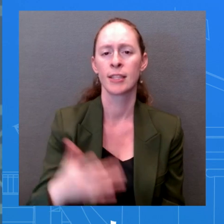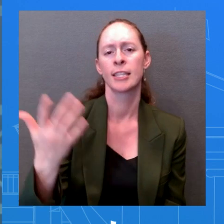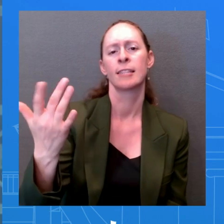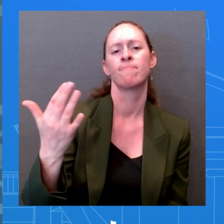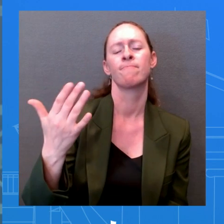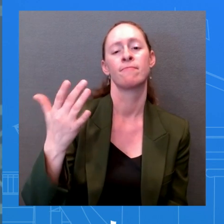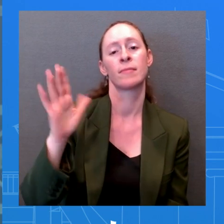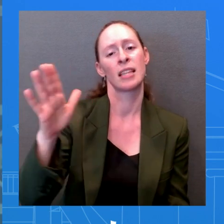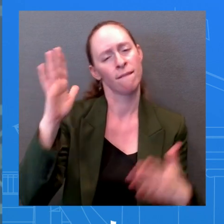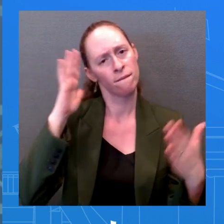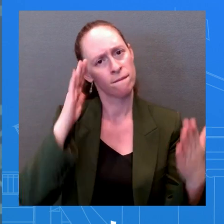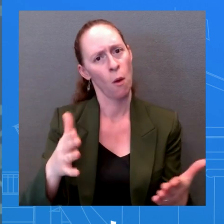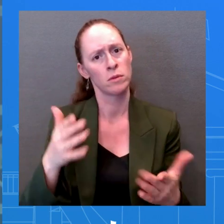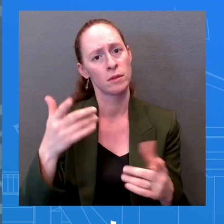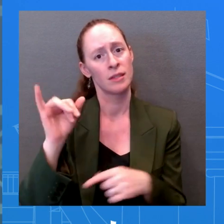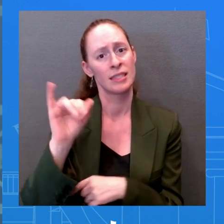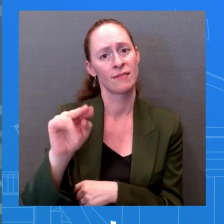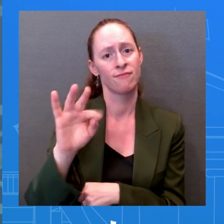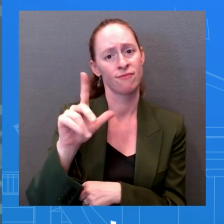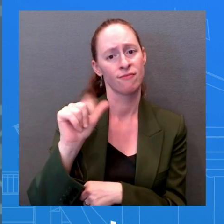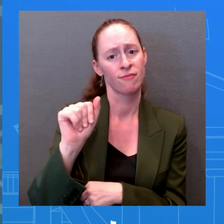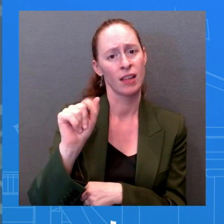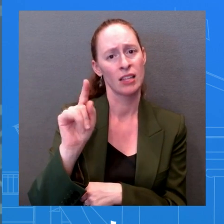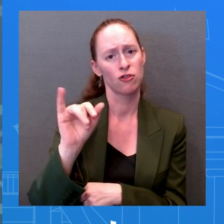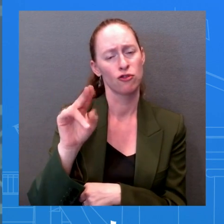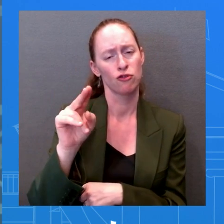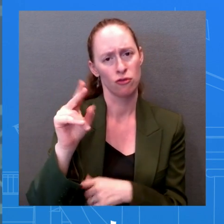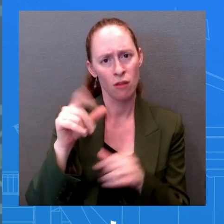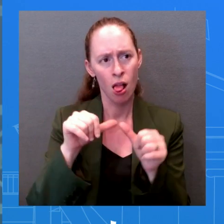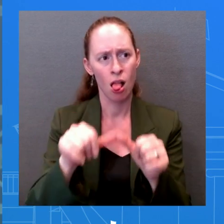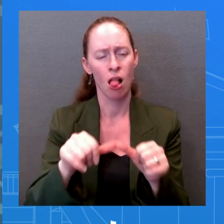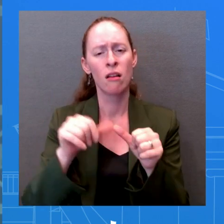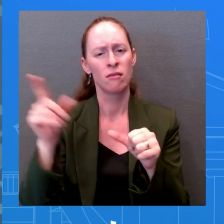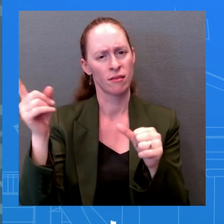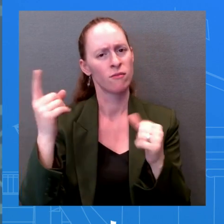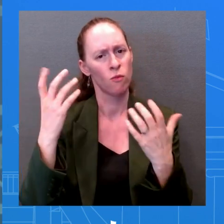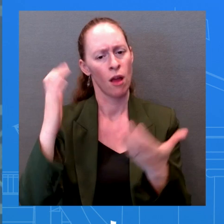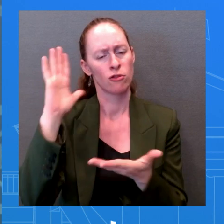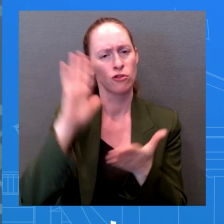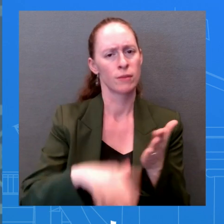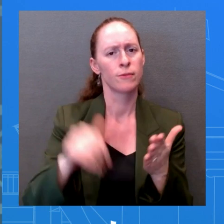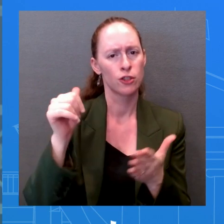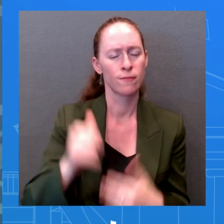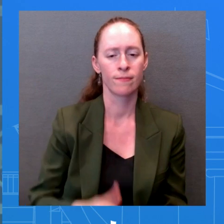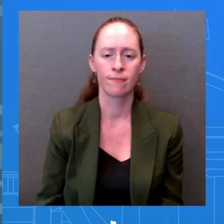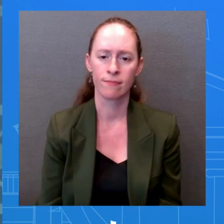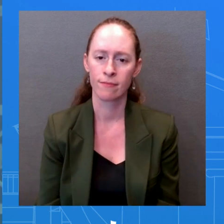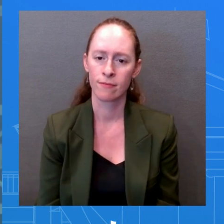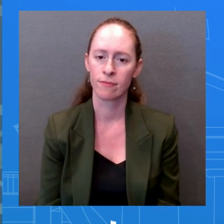So we're going to continue to do that and focus on that. Remember, there's the Inflation Reduction Act. There's the CHIPS and Sci- --